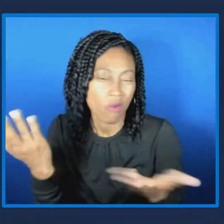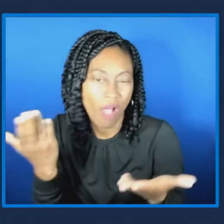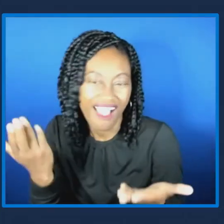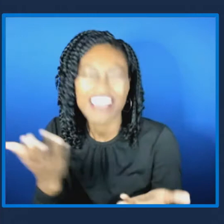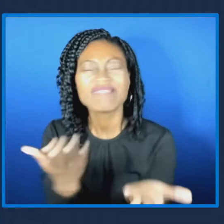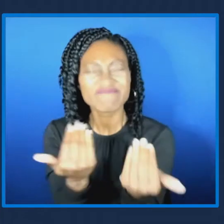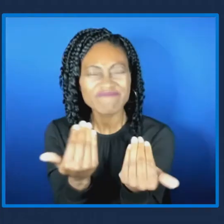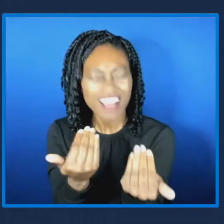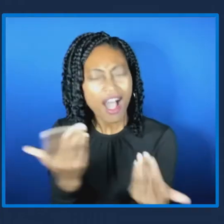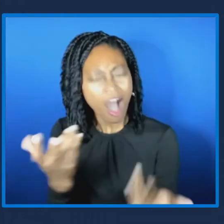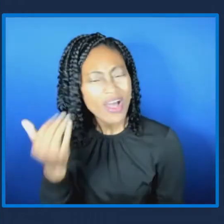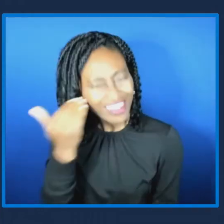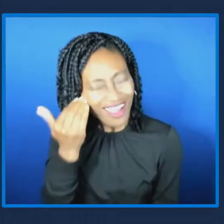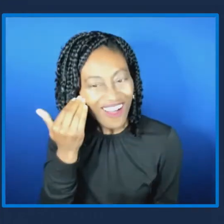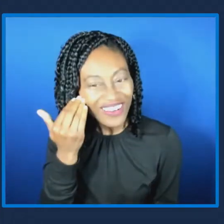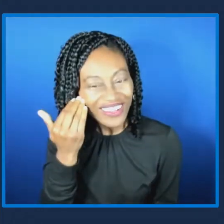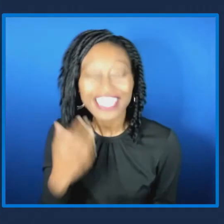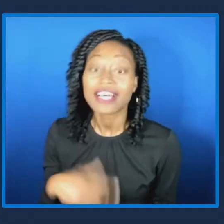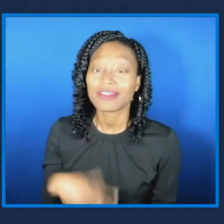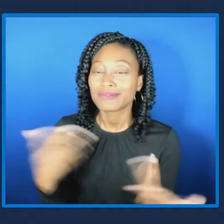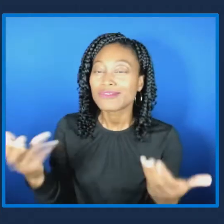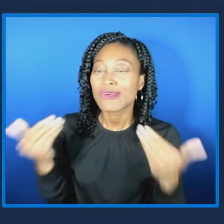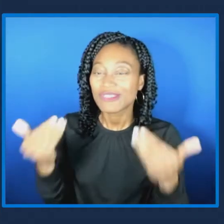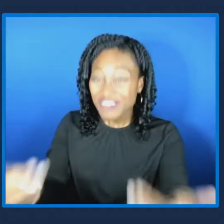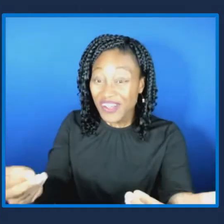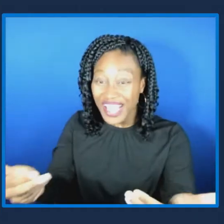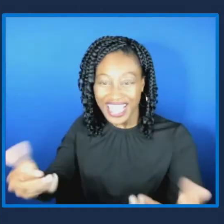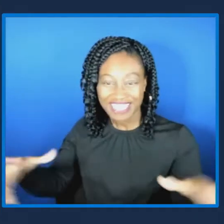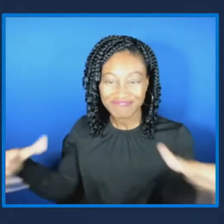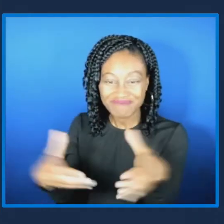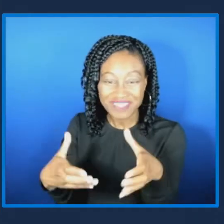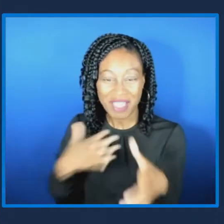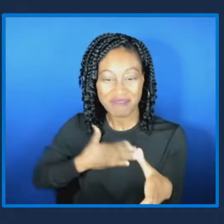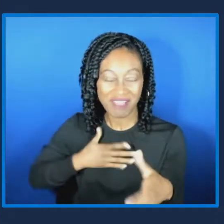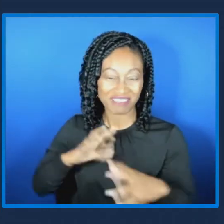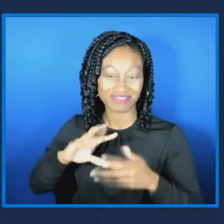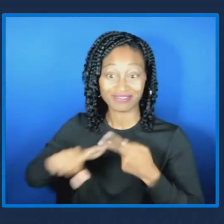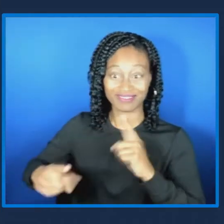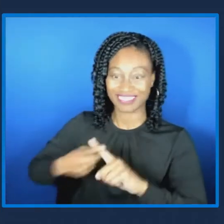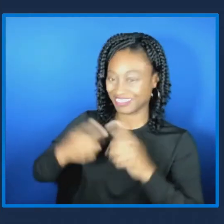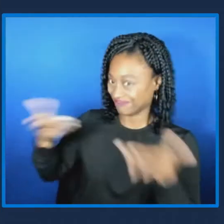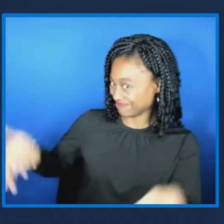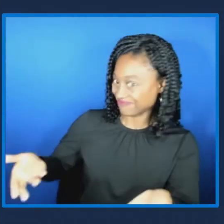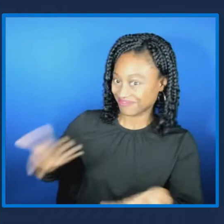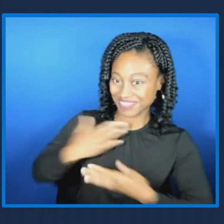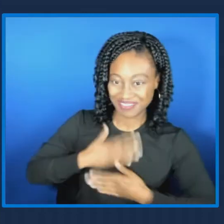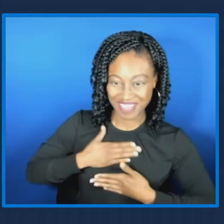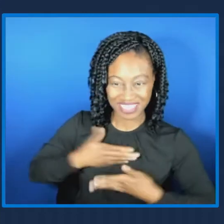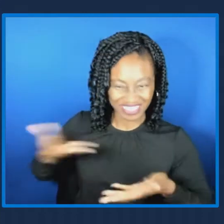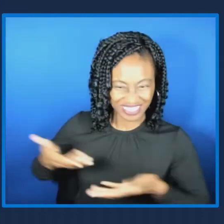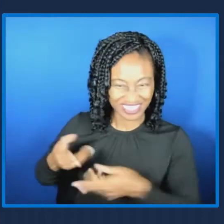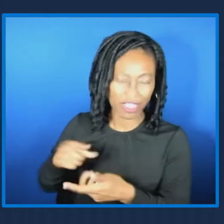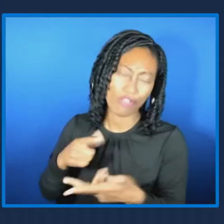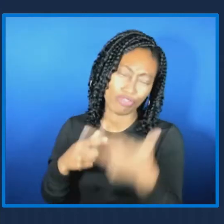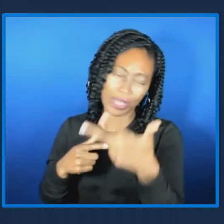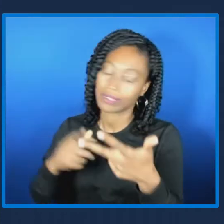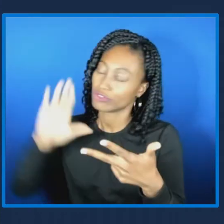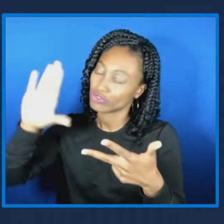Let's meet the crew. It is my pleasure to introduce you to three of my good friends who are going to be here with me